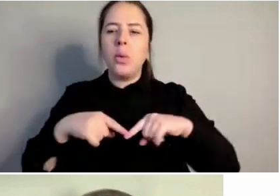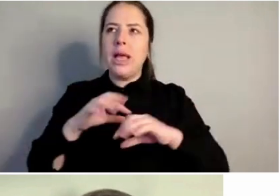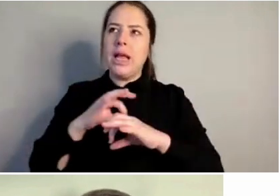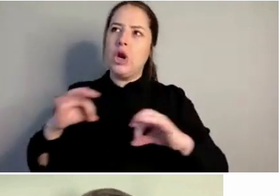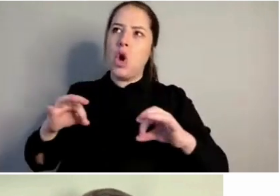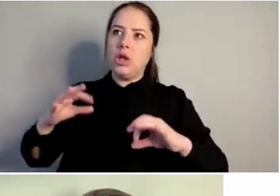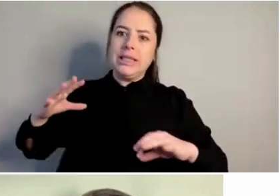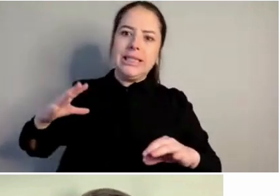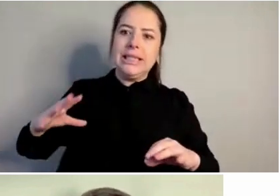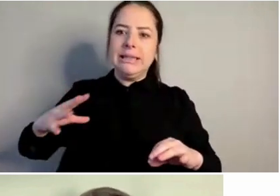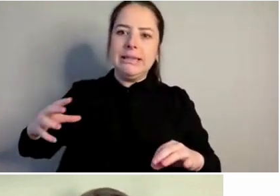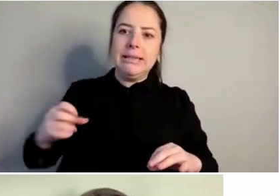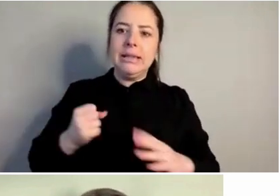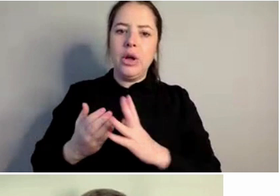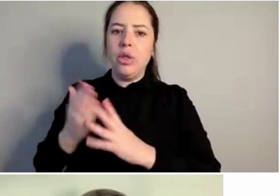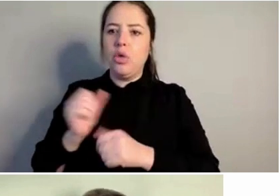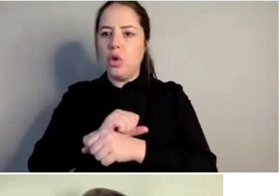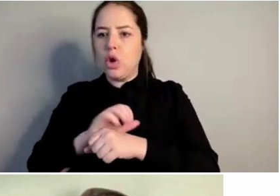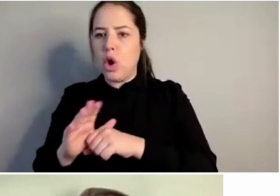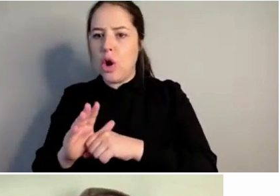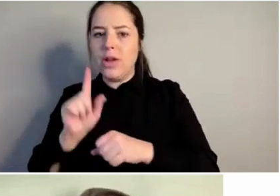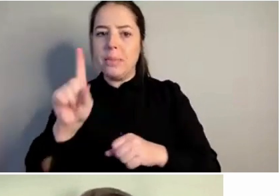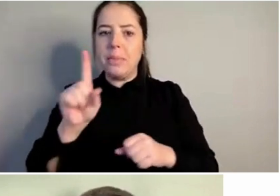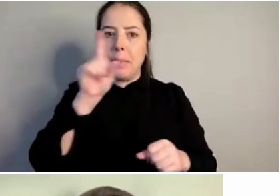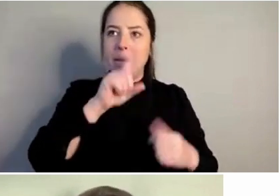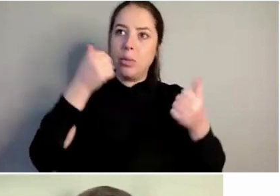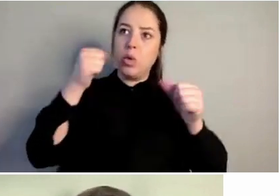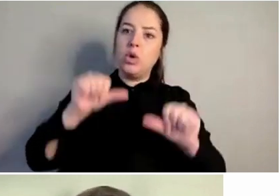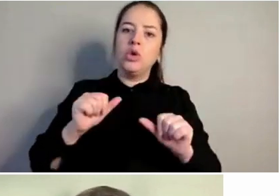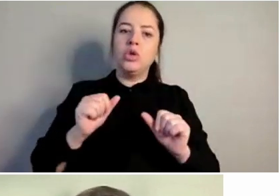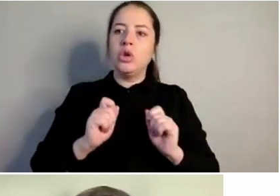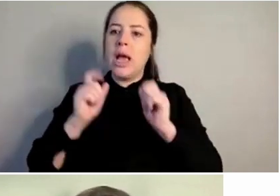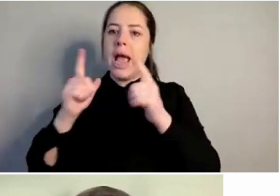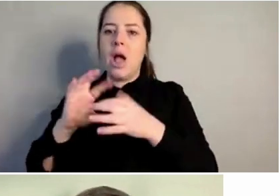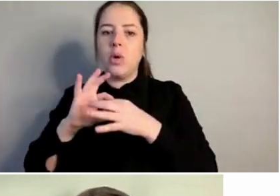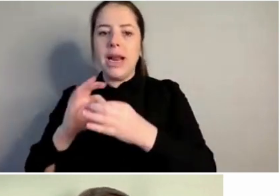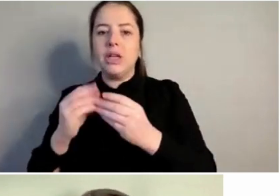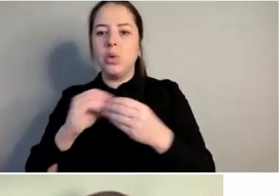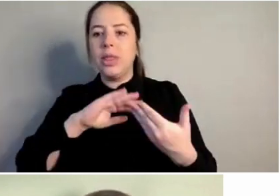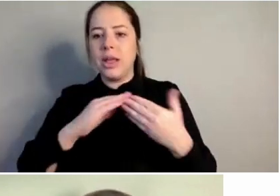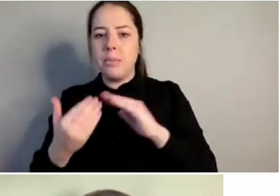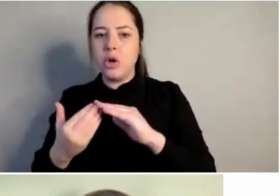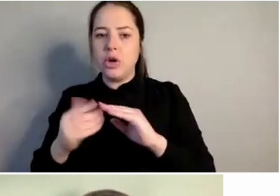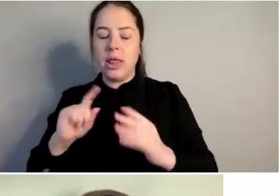And so people who were so used to being out and connected in the community were suddenly stuck at home